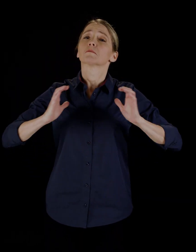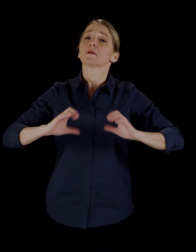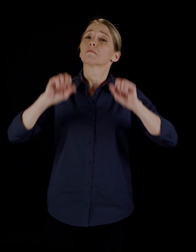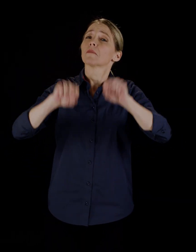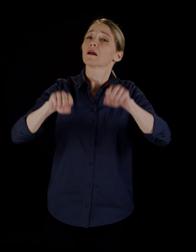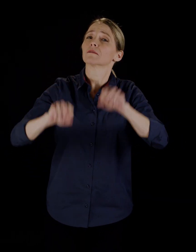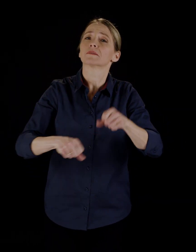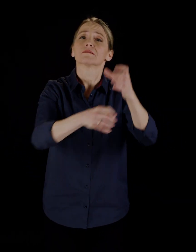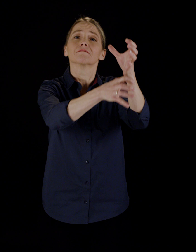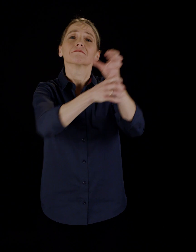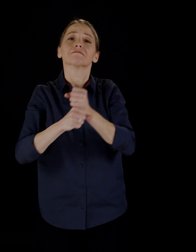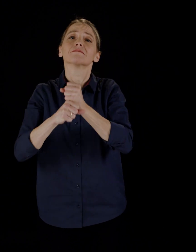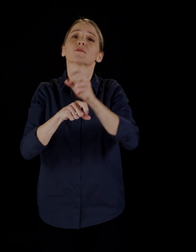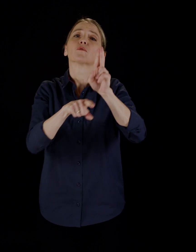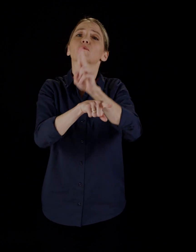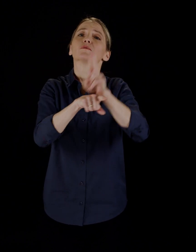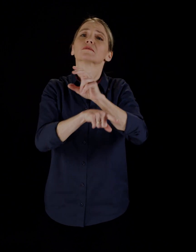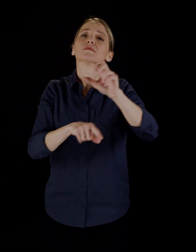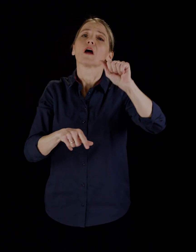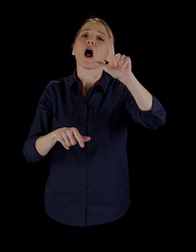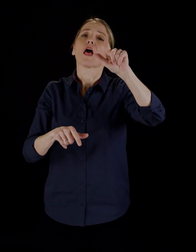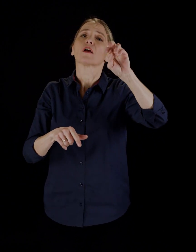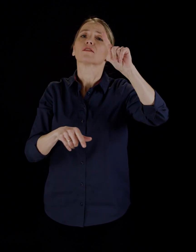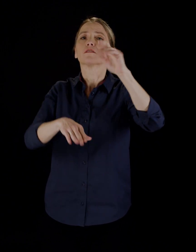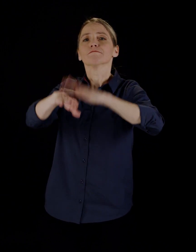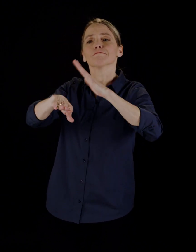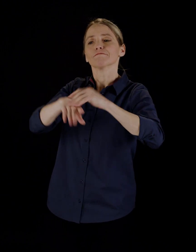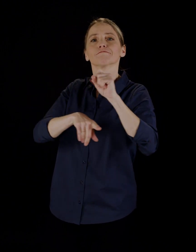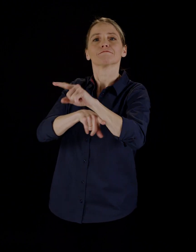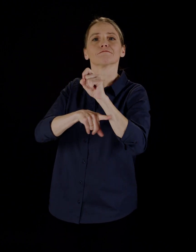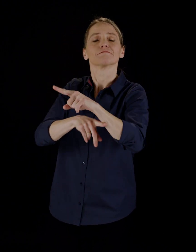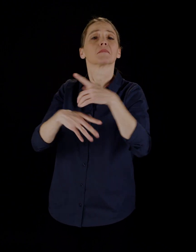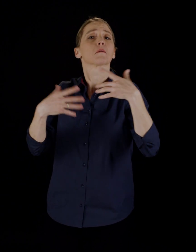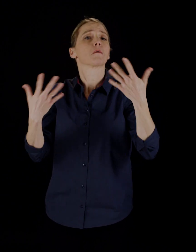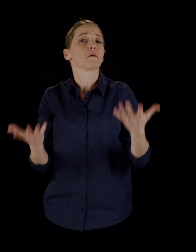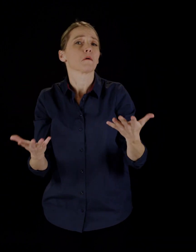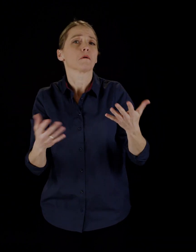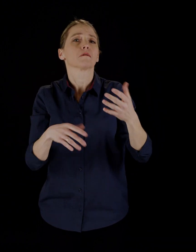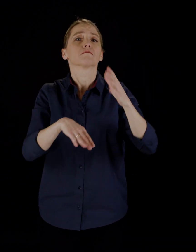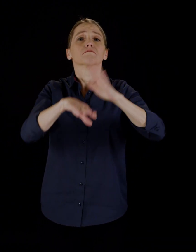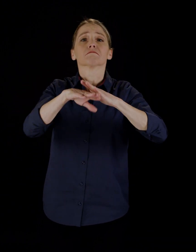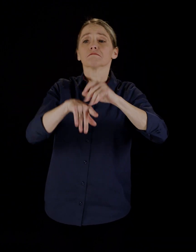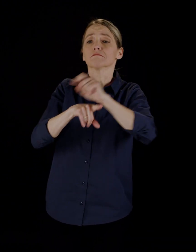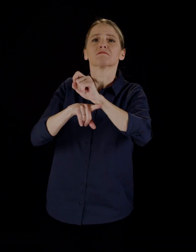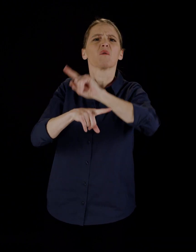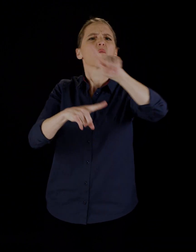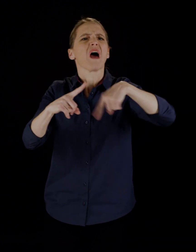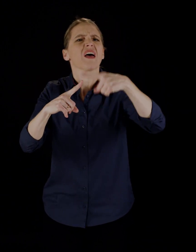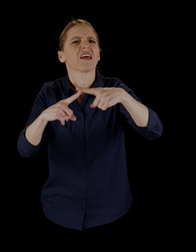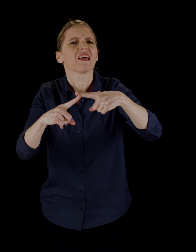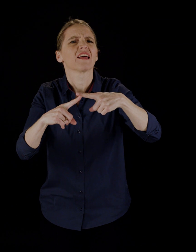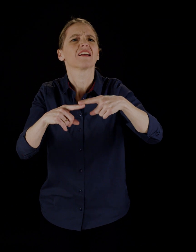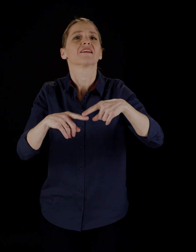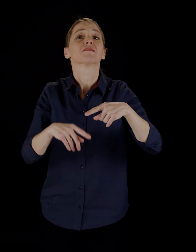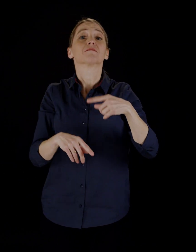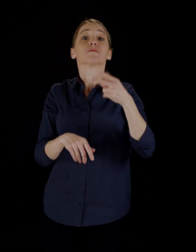Customers may receive Usage Alerts or Notifications at specific usage thresholds in their monthly data plan.